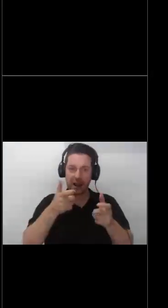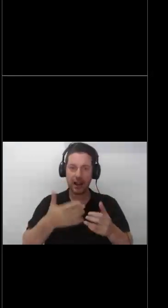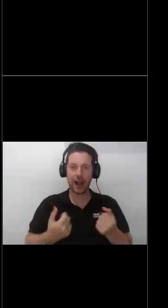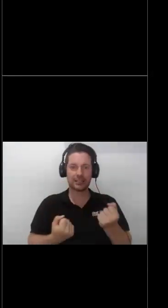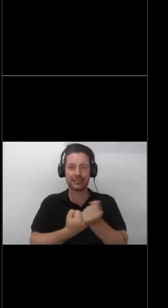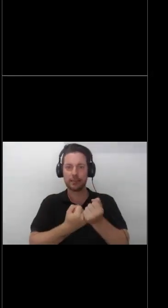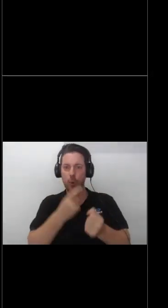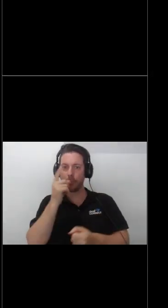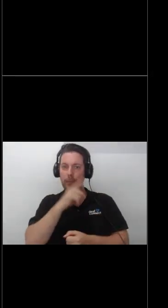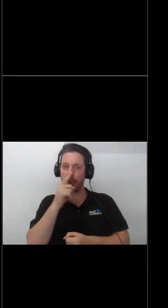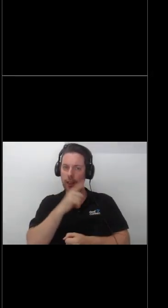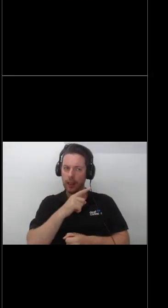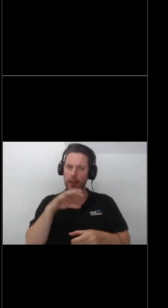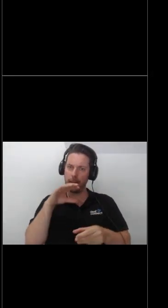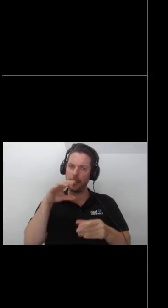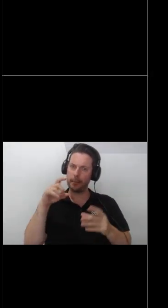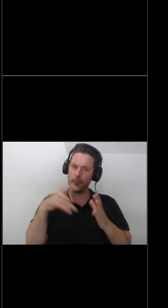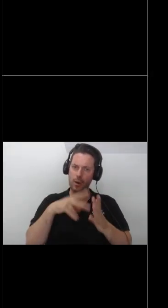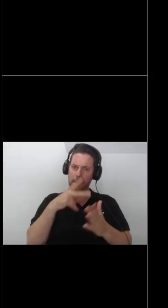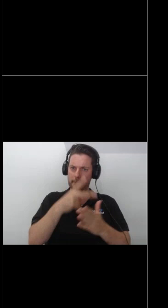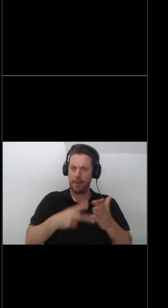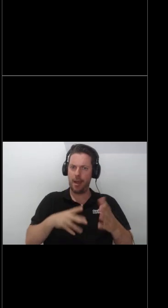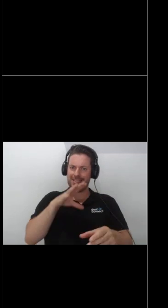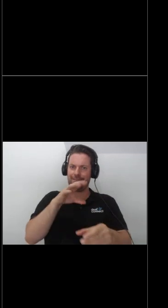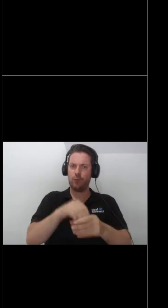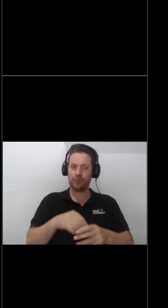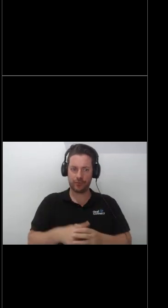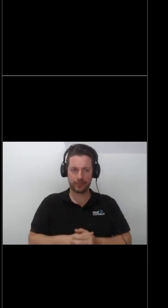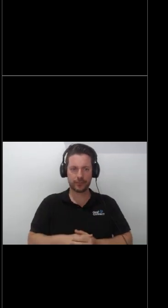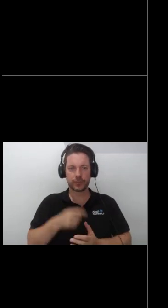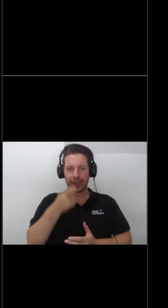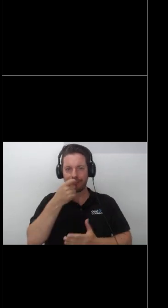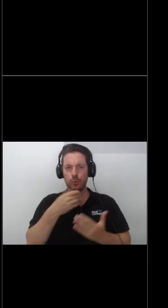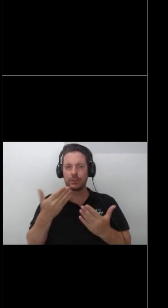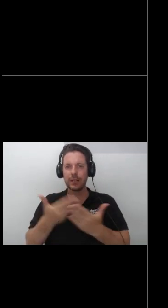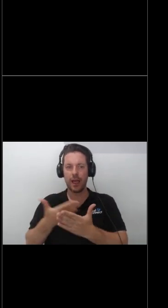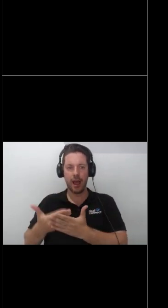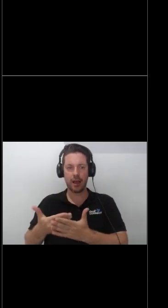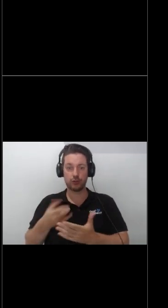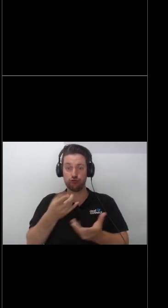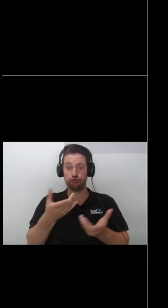So there's a couple of slides now on receiving notices of the hearing